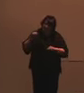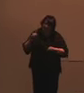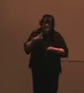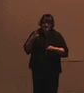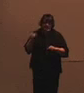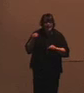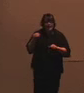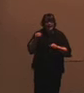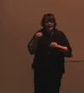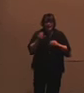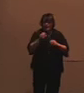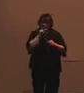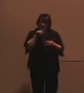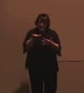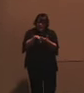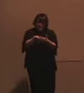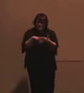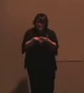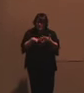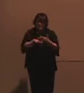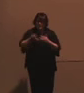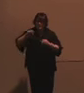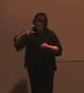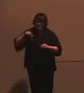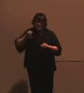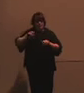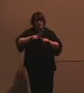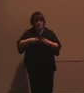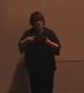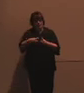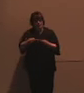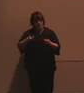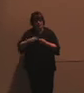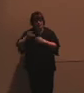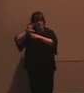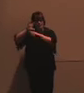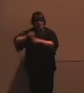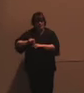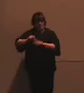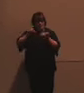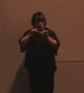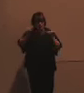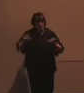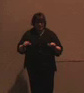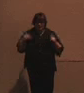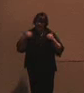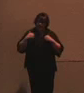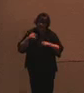So Japanese traditional architecture has such empty feelings and in-between feelings.